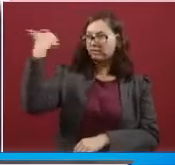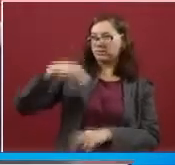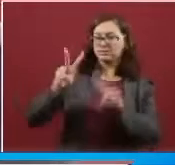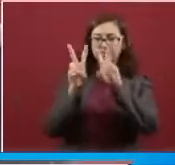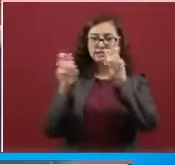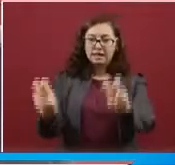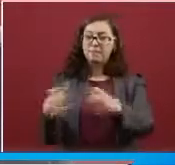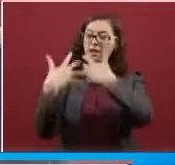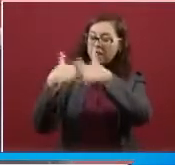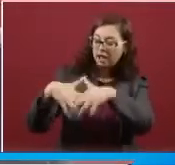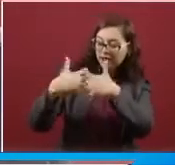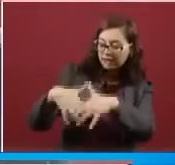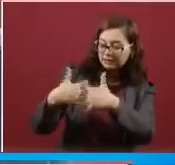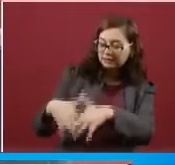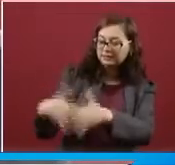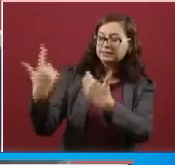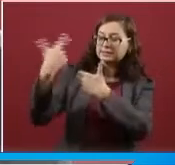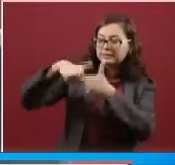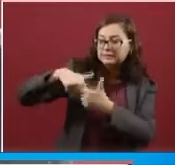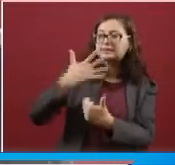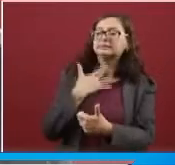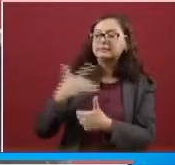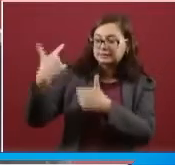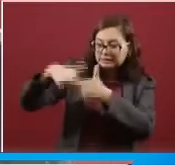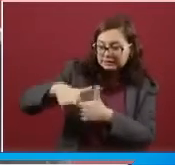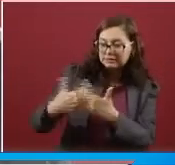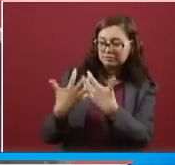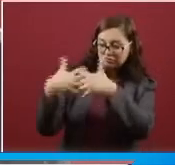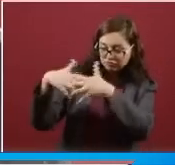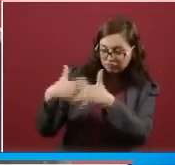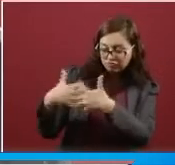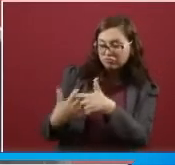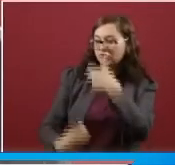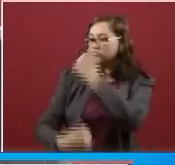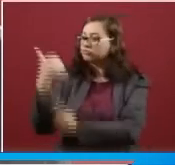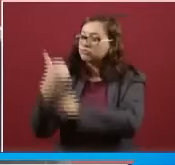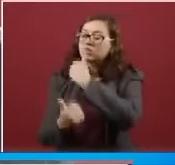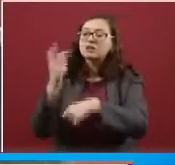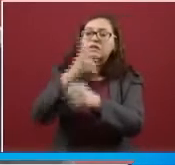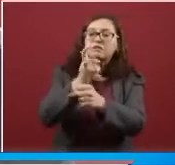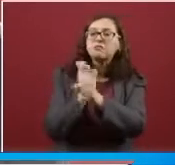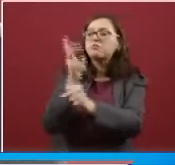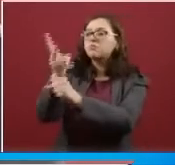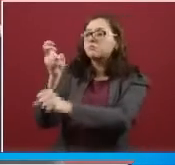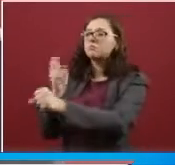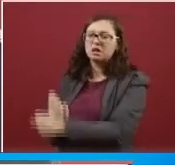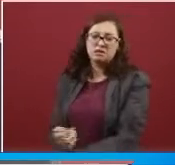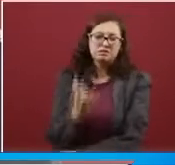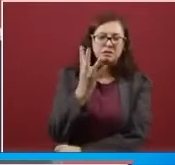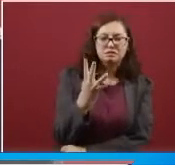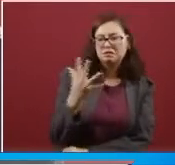in the tender of the refinery was invited to respectable companies specialists in the field It is highlighted as additional information